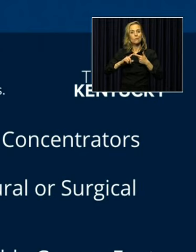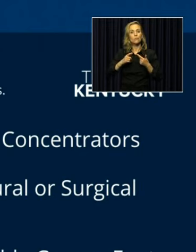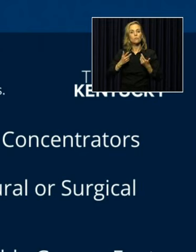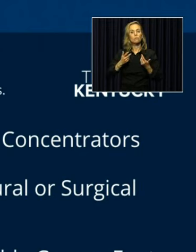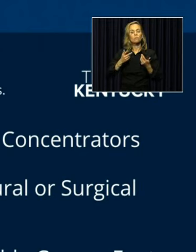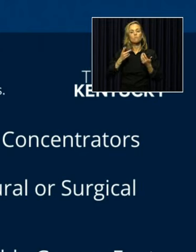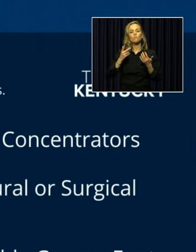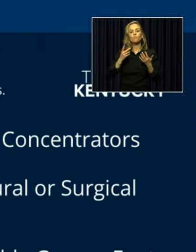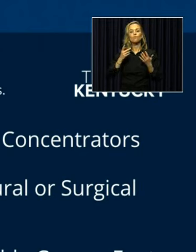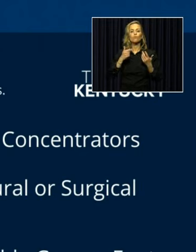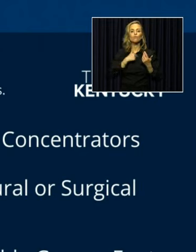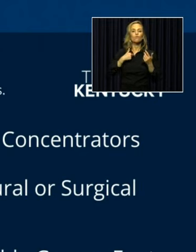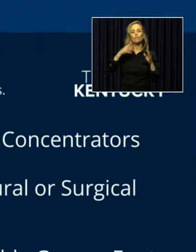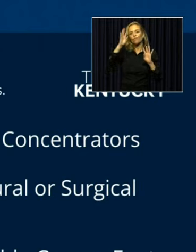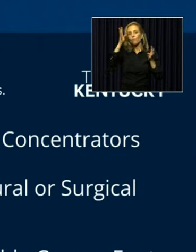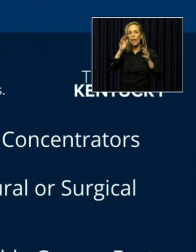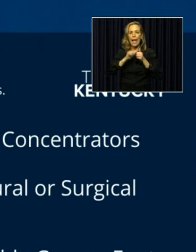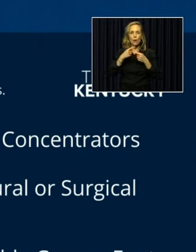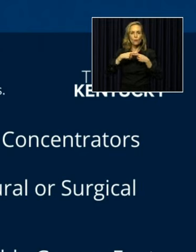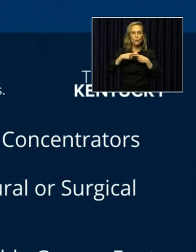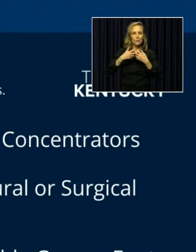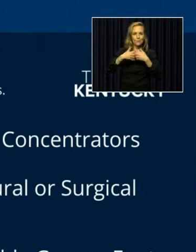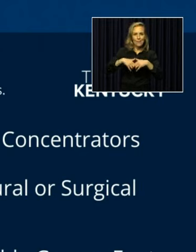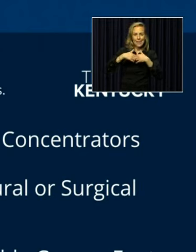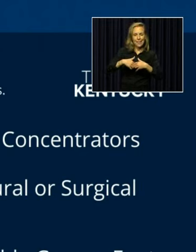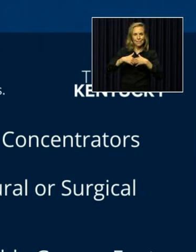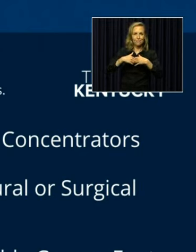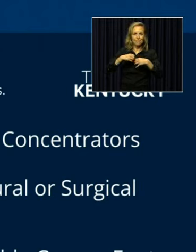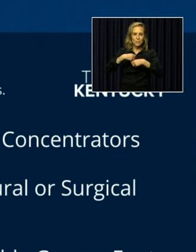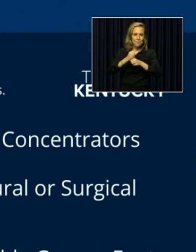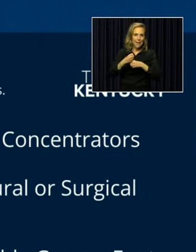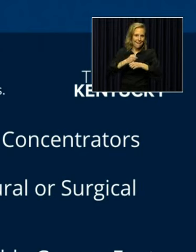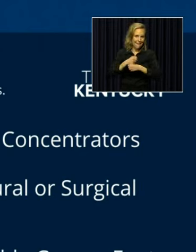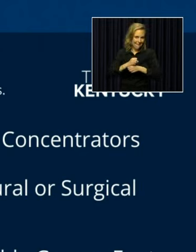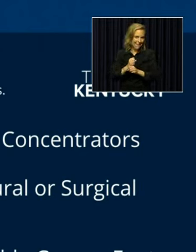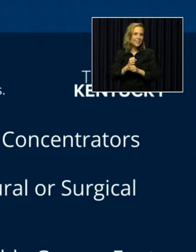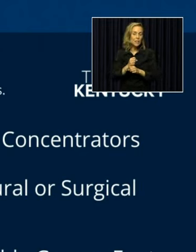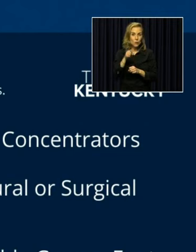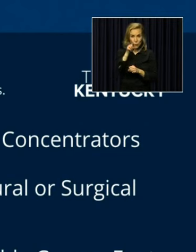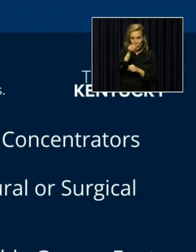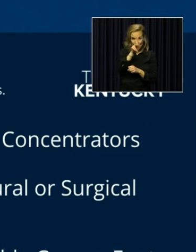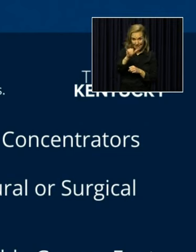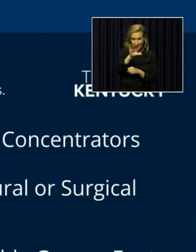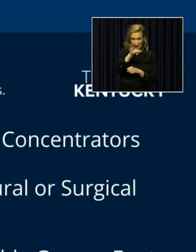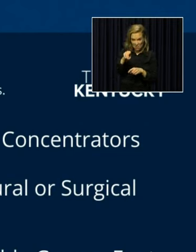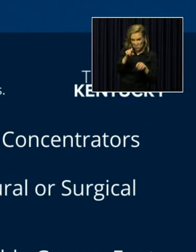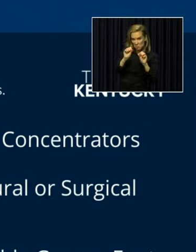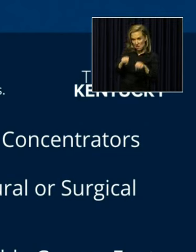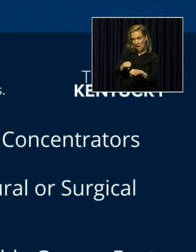KENTUCKY STATE POLICE POSTS. ESPECIALLY RIGHT NOW WHEN ALMOST